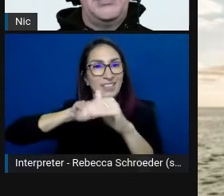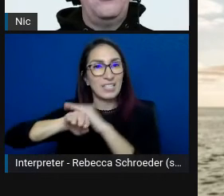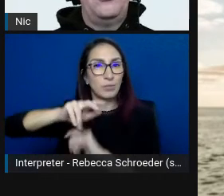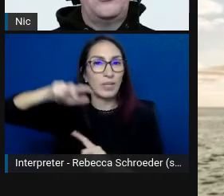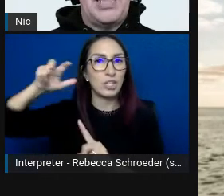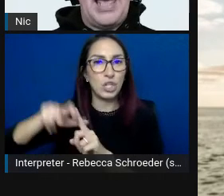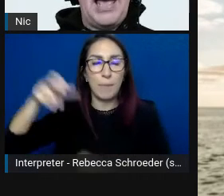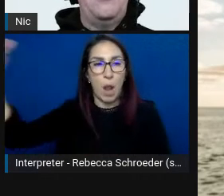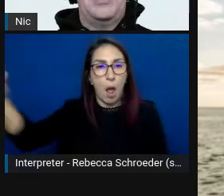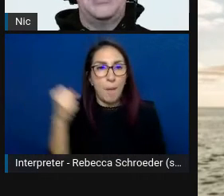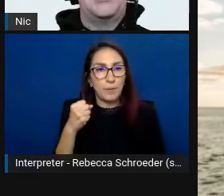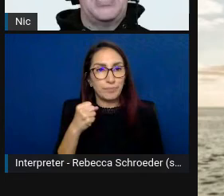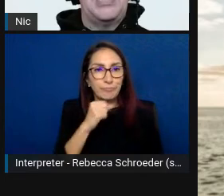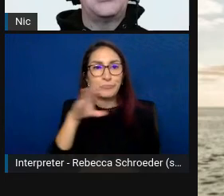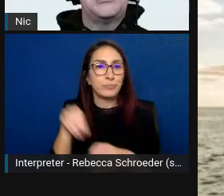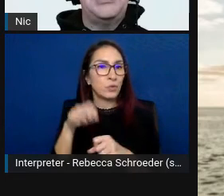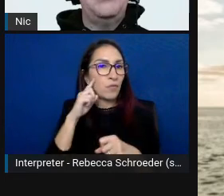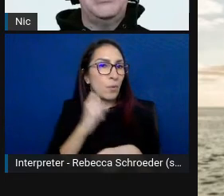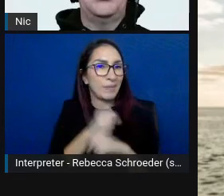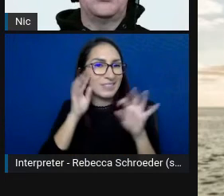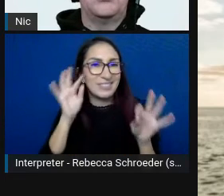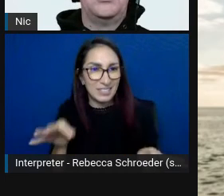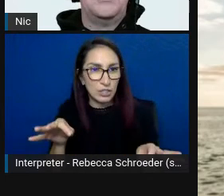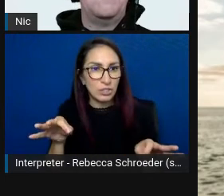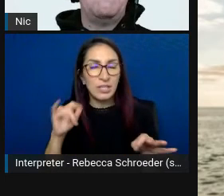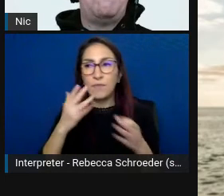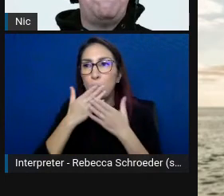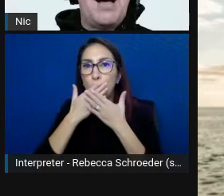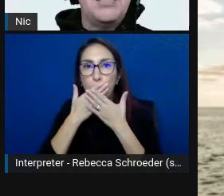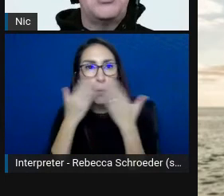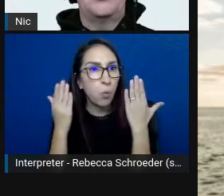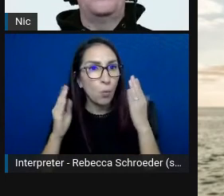If you don't have that as a team leader, find someone